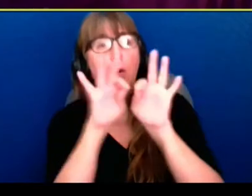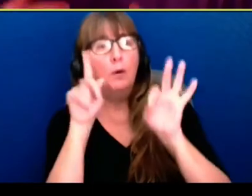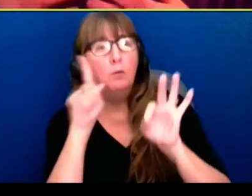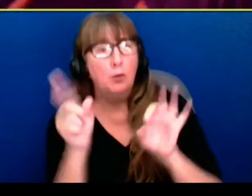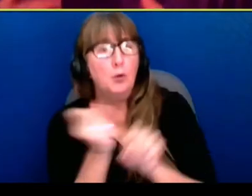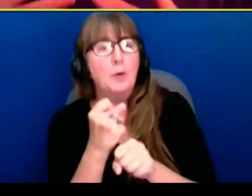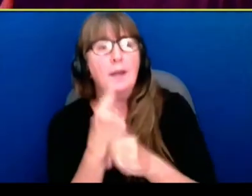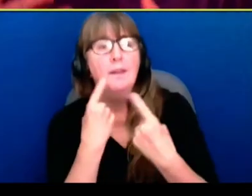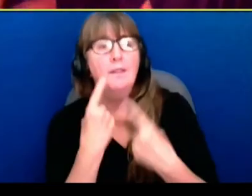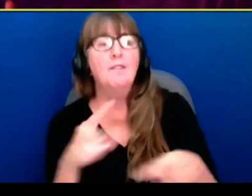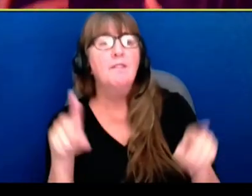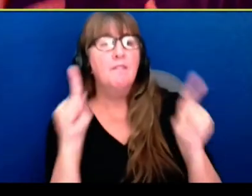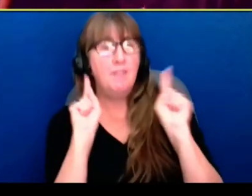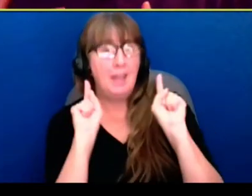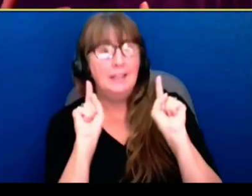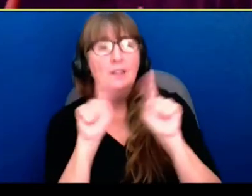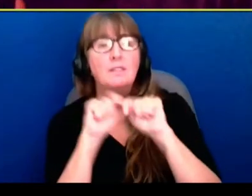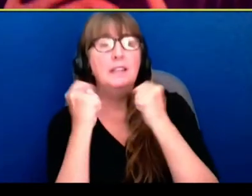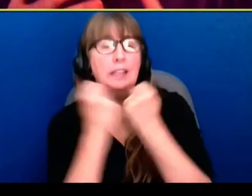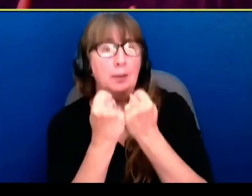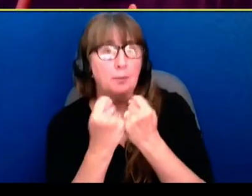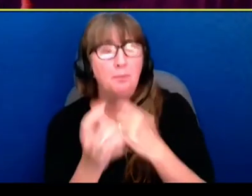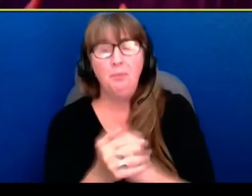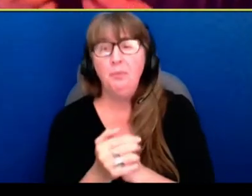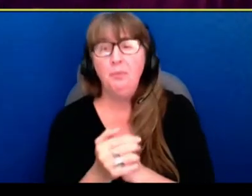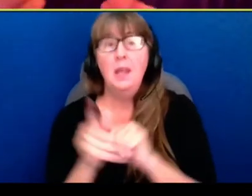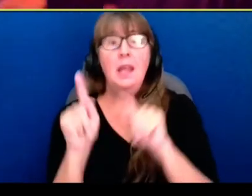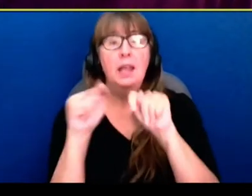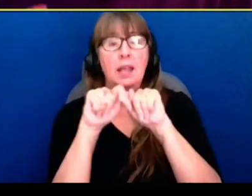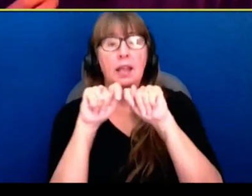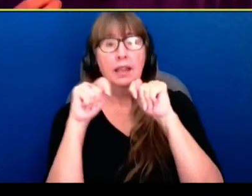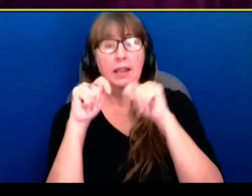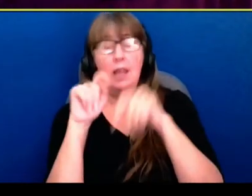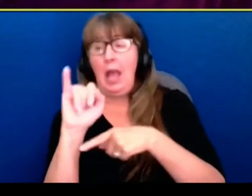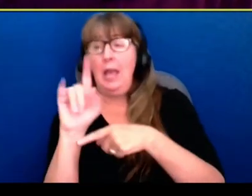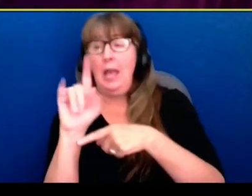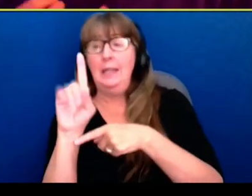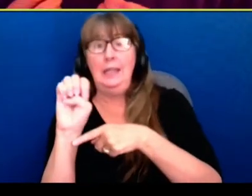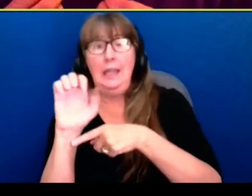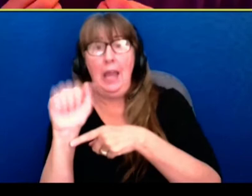The team doesn't work and IDEA wants everybody including the parents are involved, and are